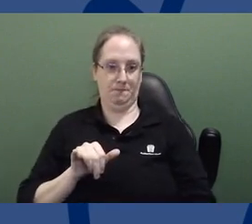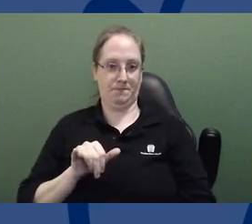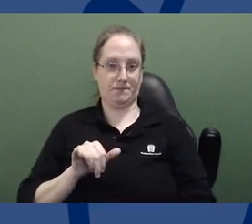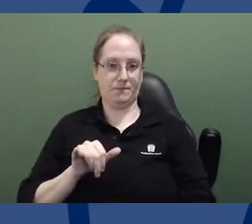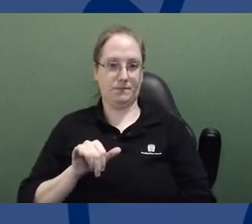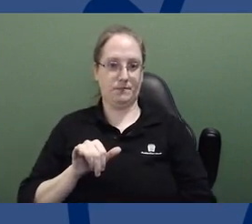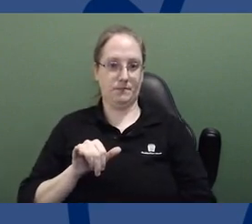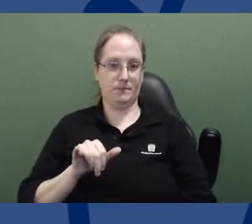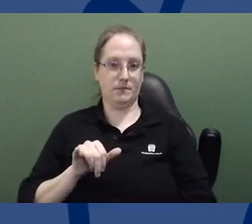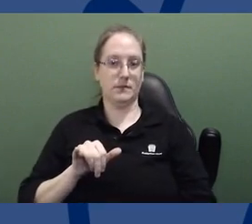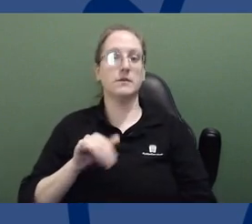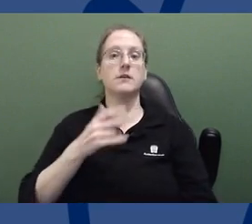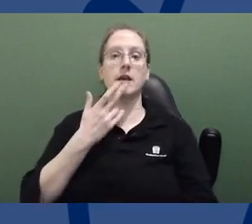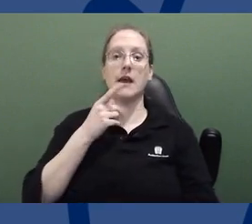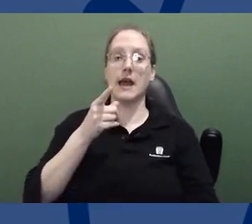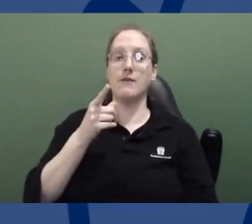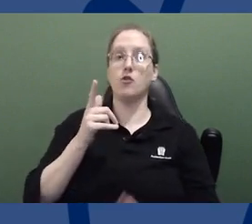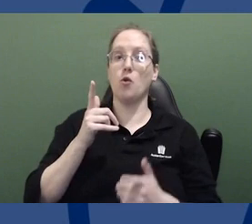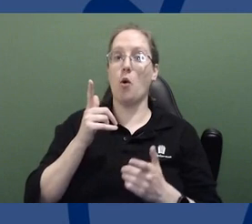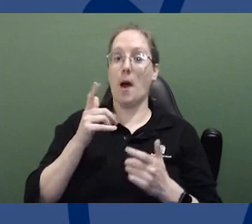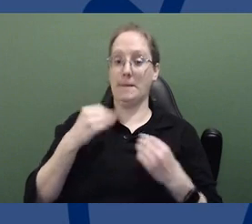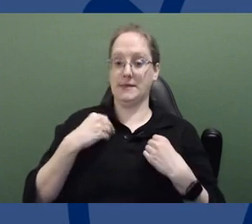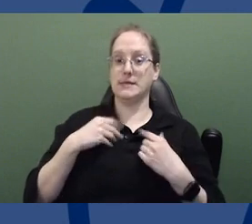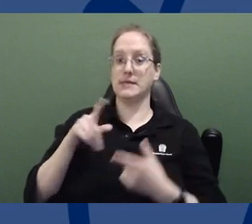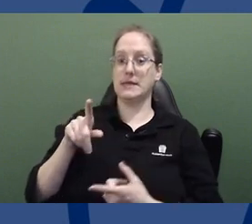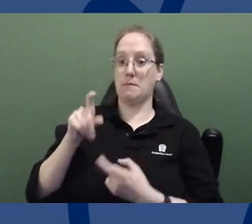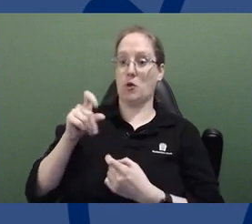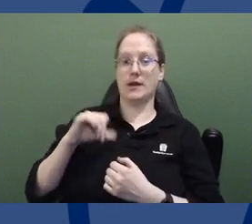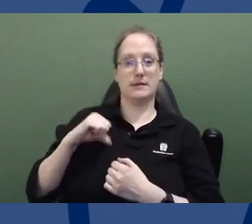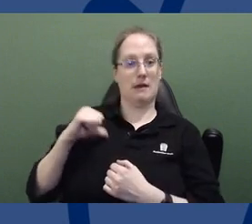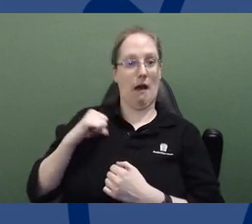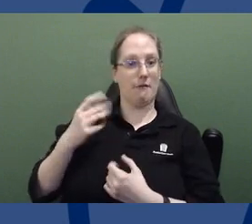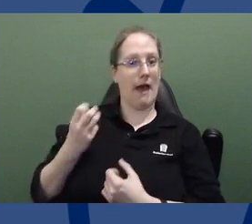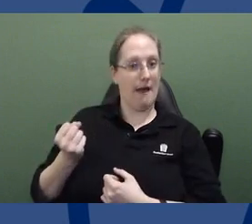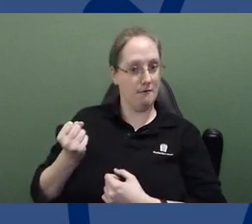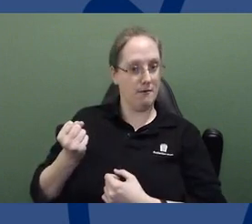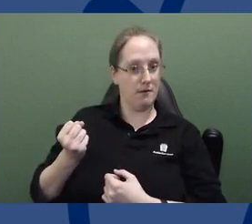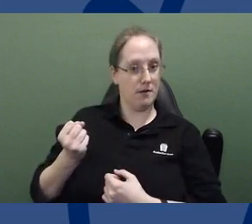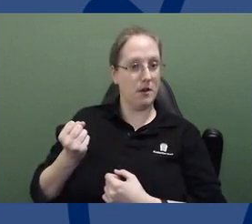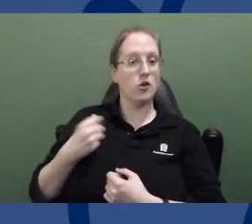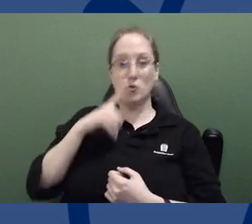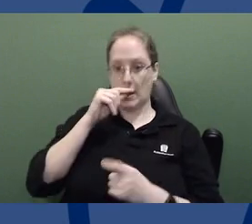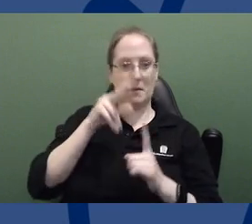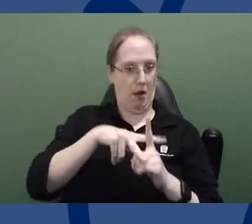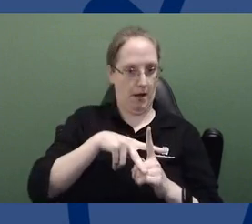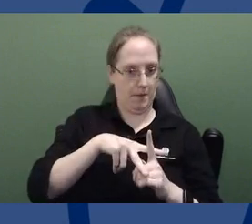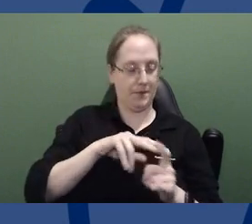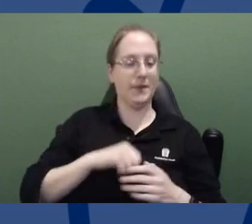firm you can apply. If you lose hours as an individual or lose time then you can also